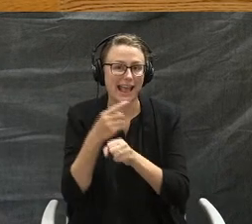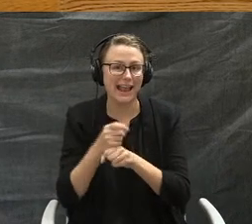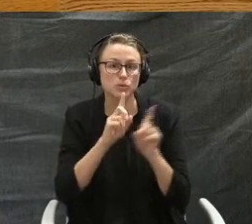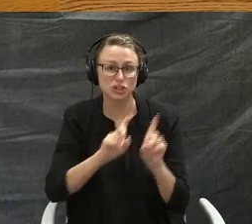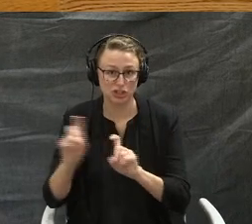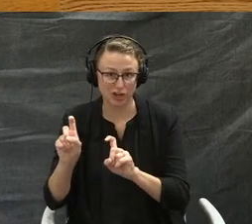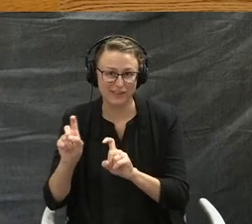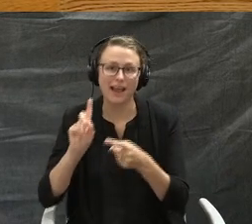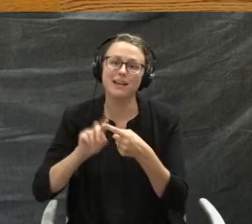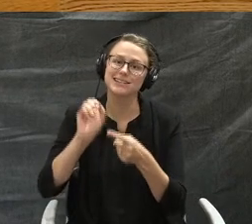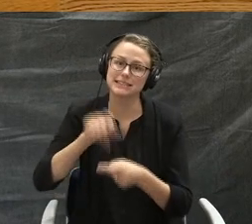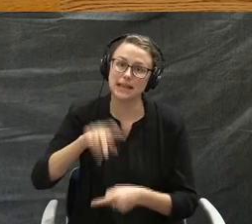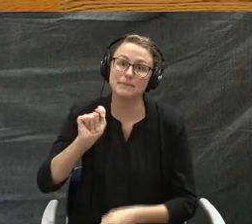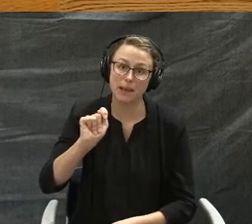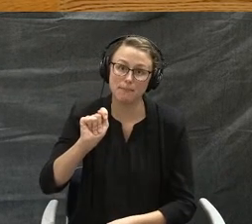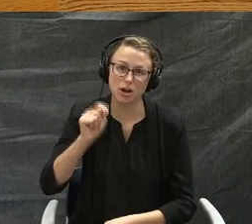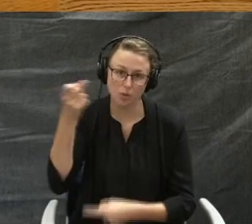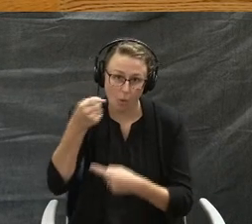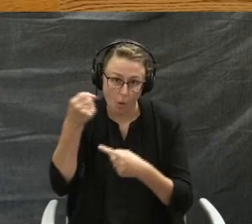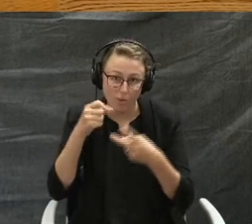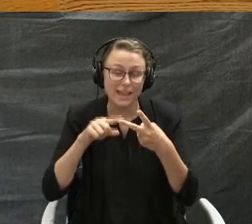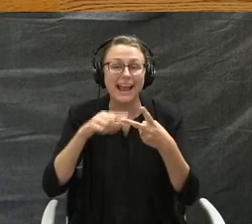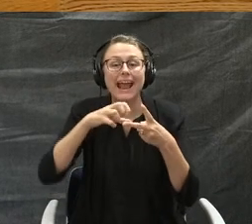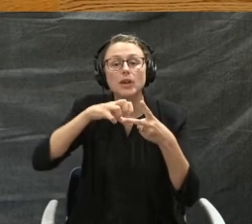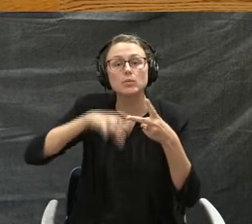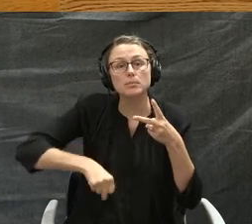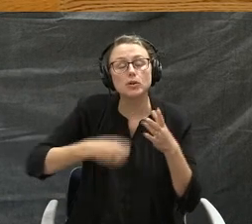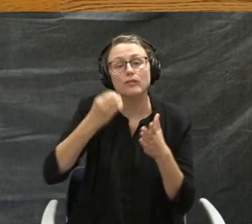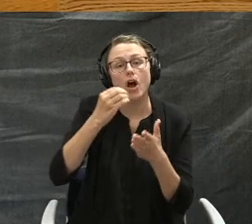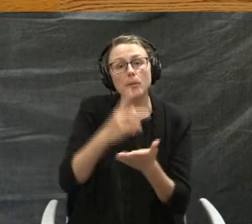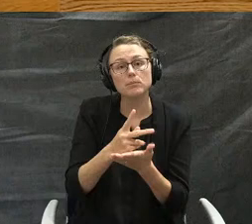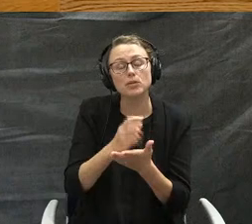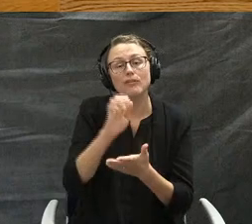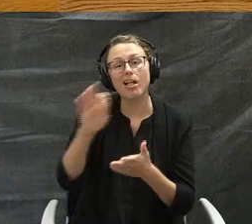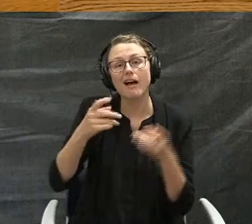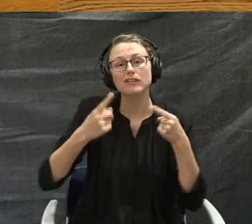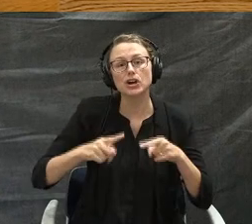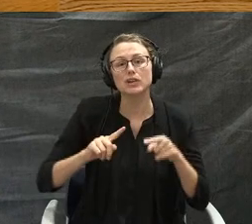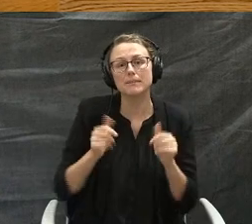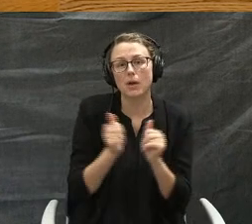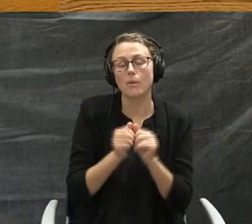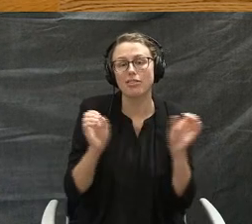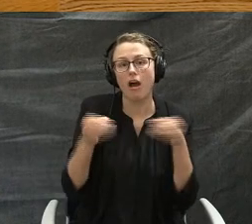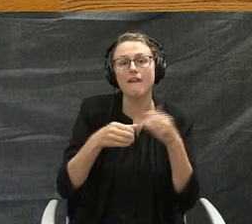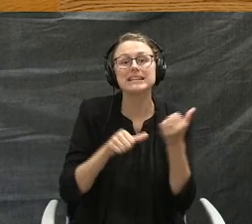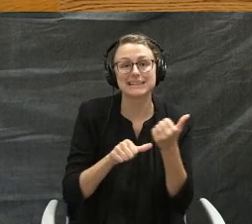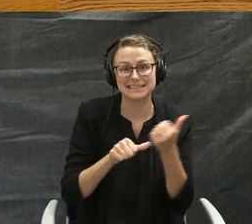annual survey until September. And also we're going to remove the approval of agreement with the office assistance. So can I